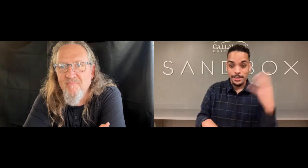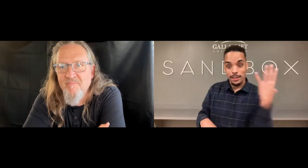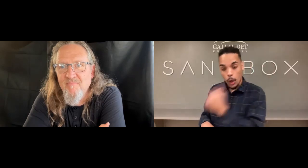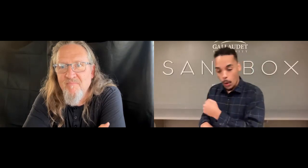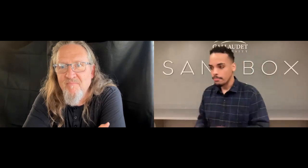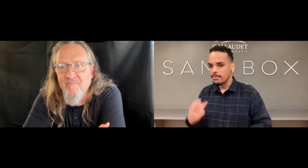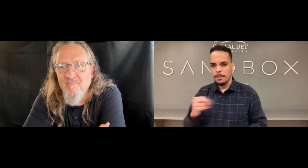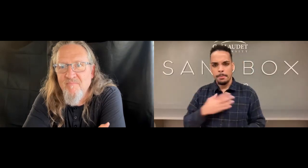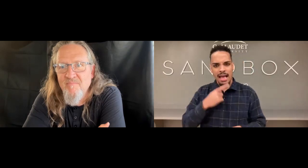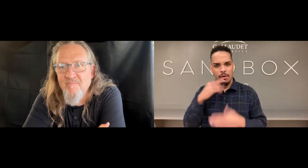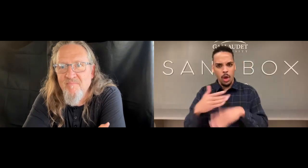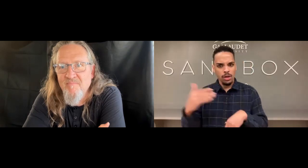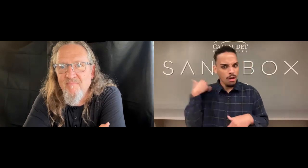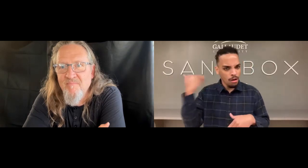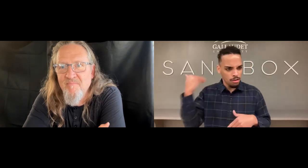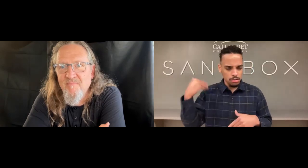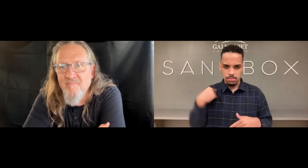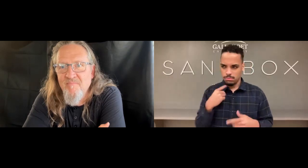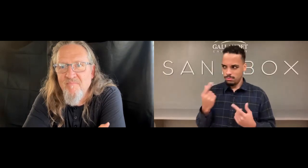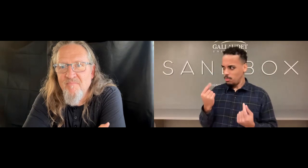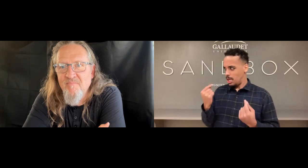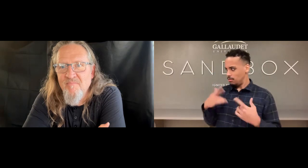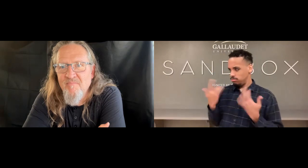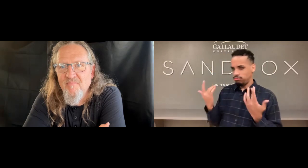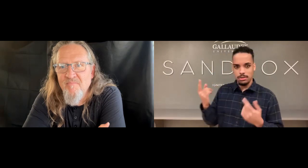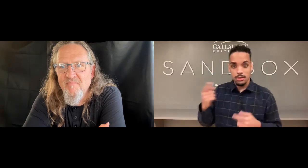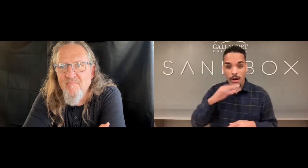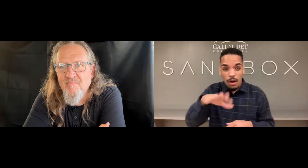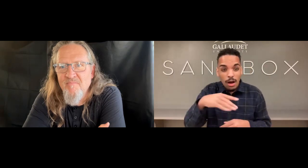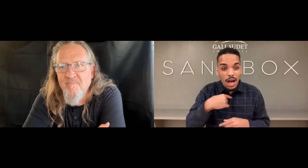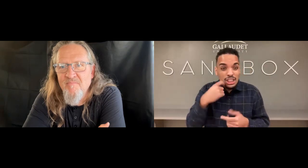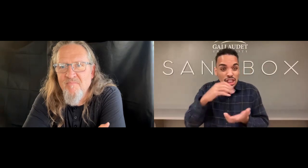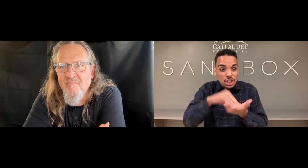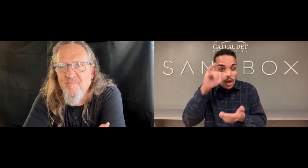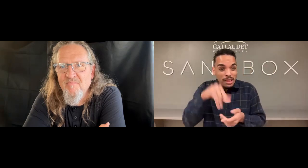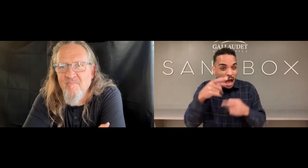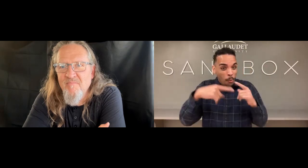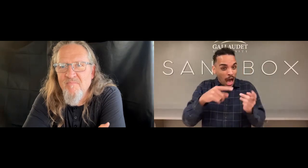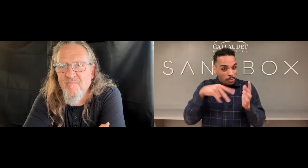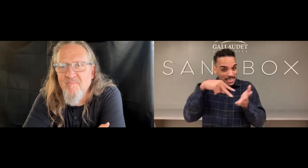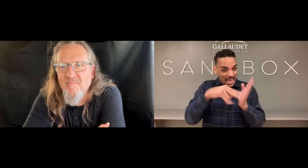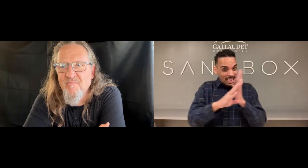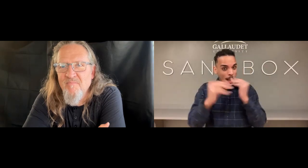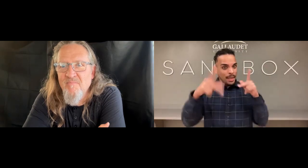And we picked up our coffee and left, and my hearing partner said, Whoa!